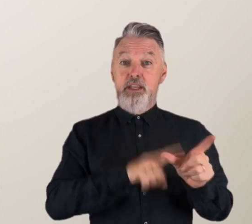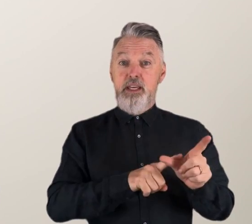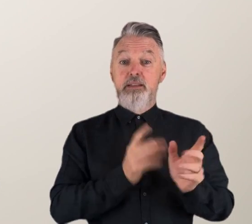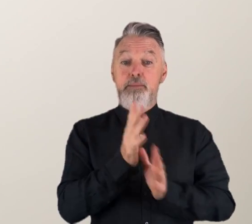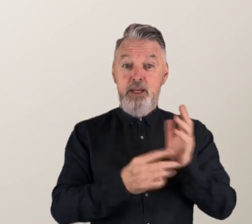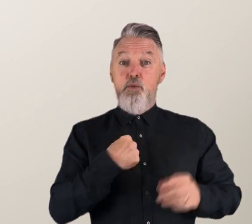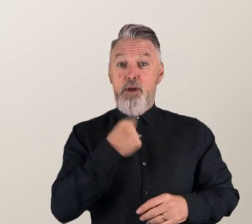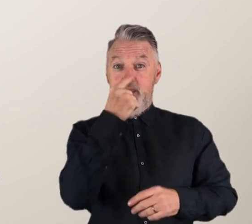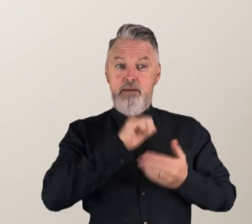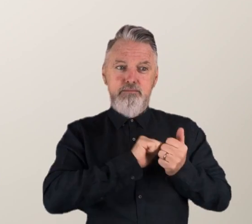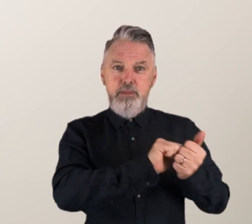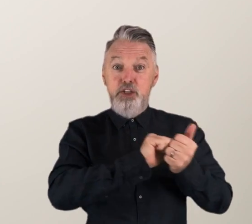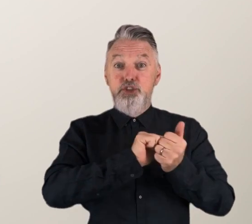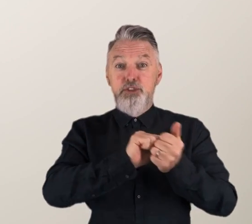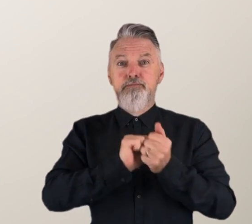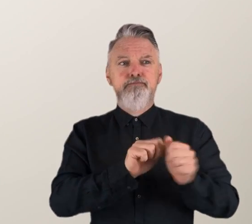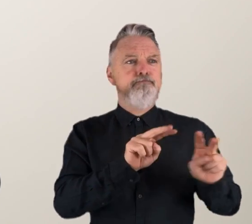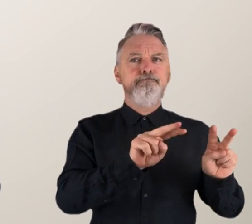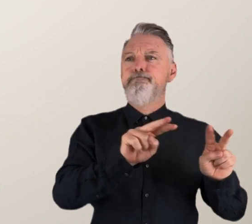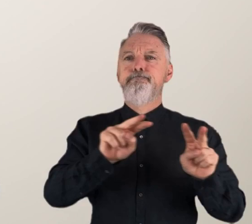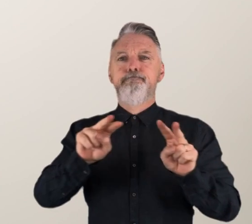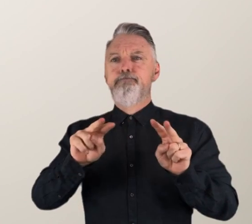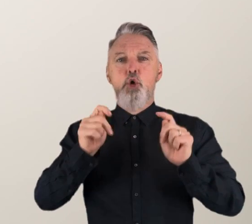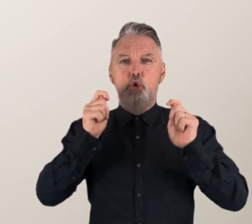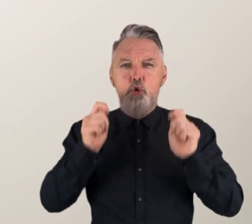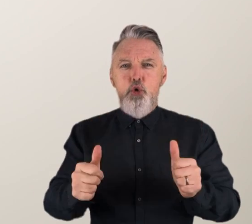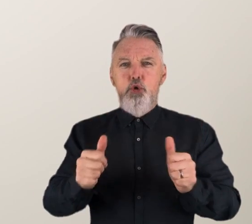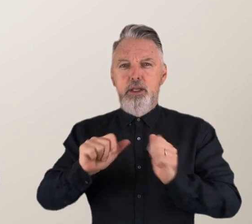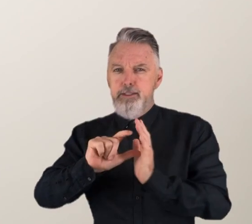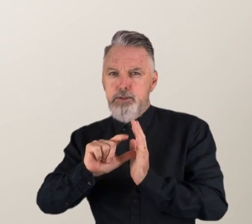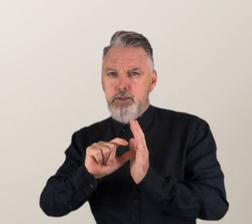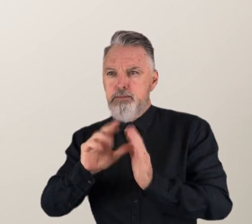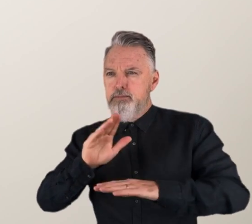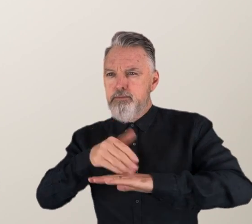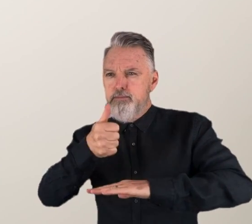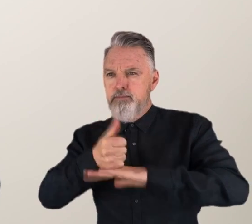to help identify and support early stage startups that have the potential to improve quality of life,